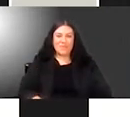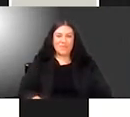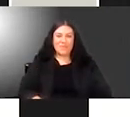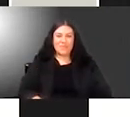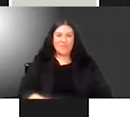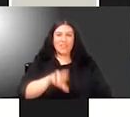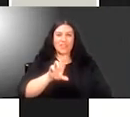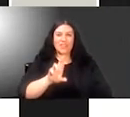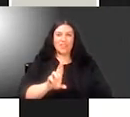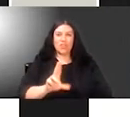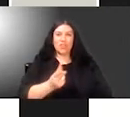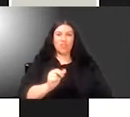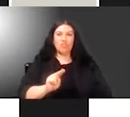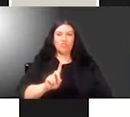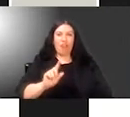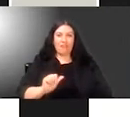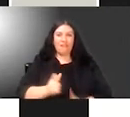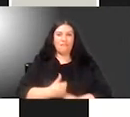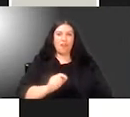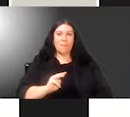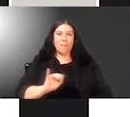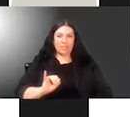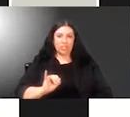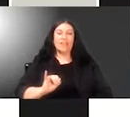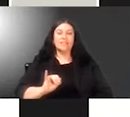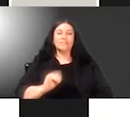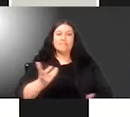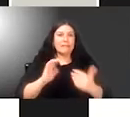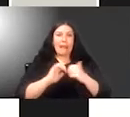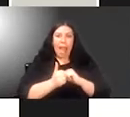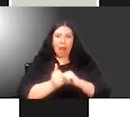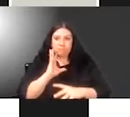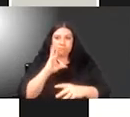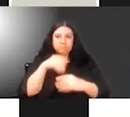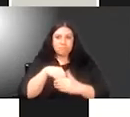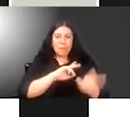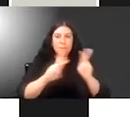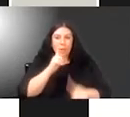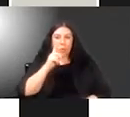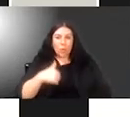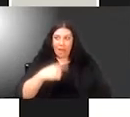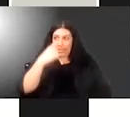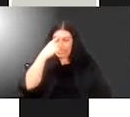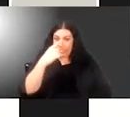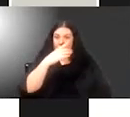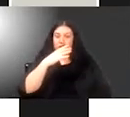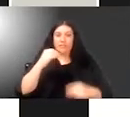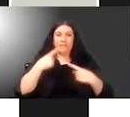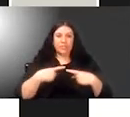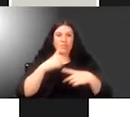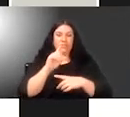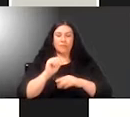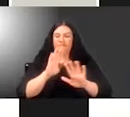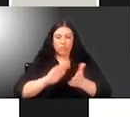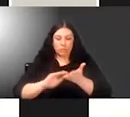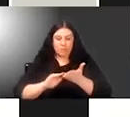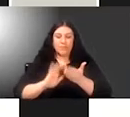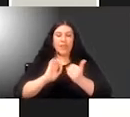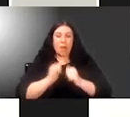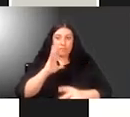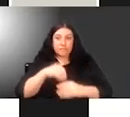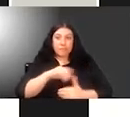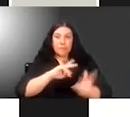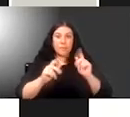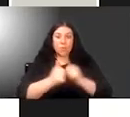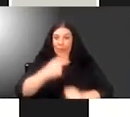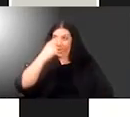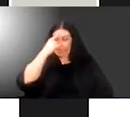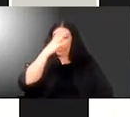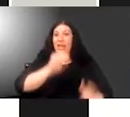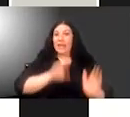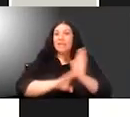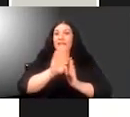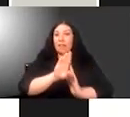Okay. Let's try to keep going here, guys. Rhonda in Michigan wants the know how do you engage people with intellectual -- excuse me. How do you engage people with intellectual and developmental disabilities? I think that kind of came out in the film, but perhaps she means just in life in general. I don't know, I can't tell.